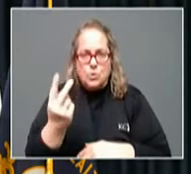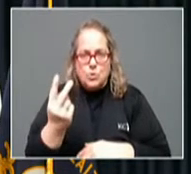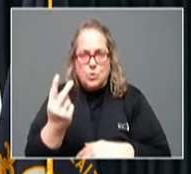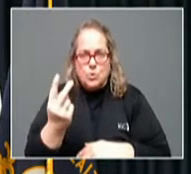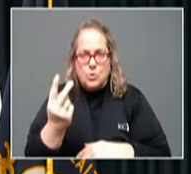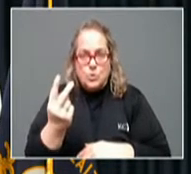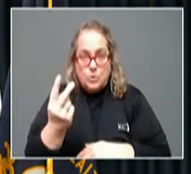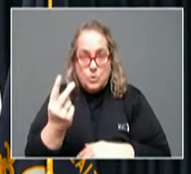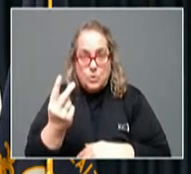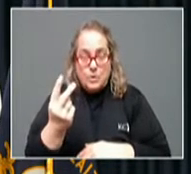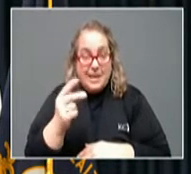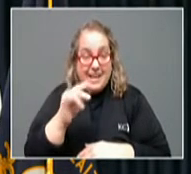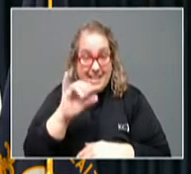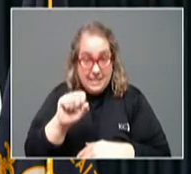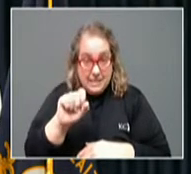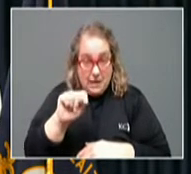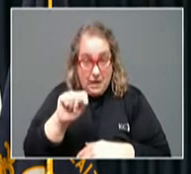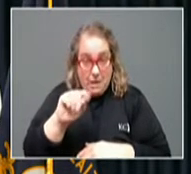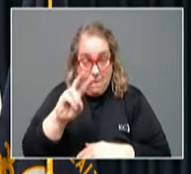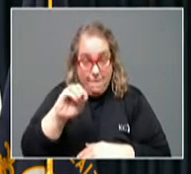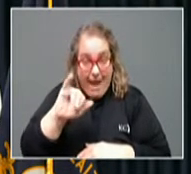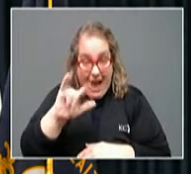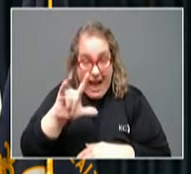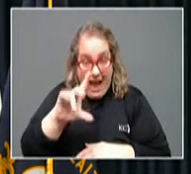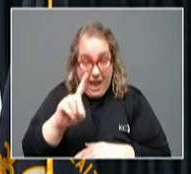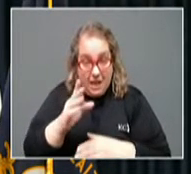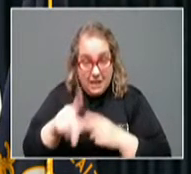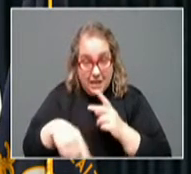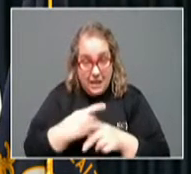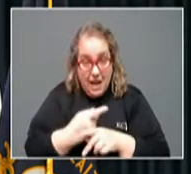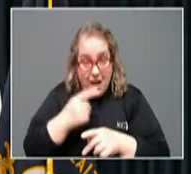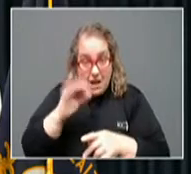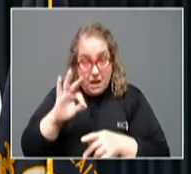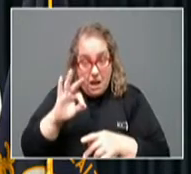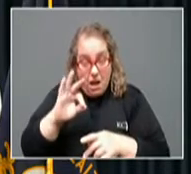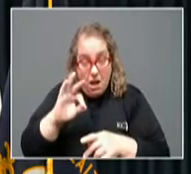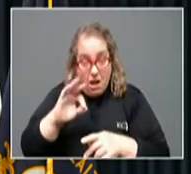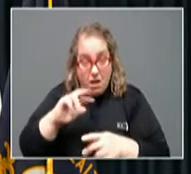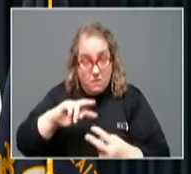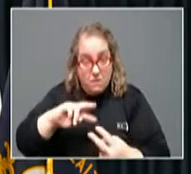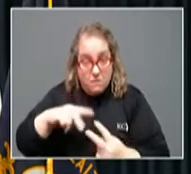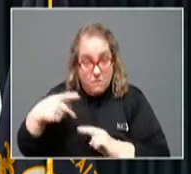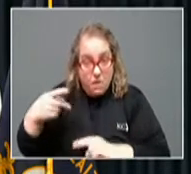form like a micron? Or is it a more virulent form like Delta wants,